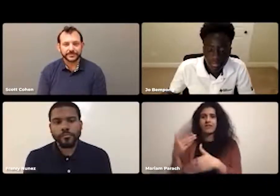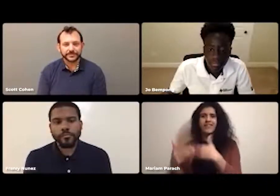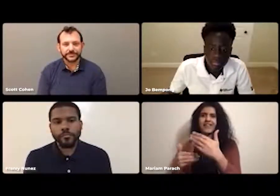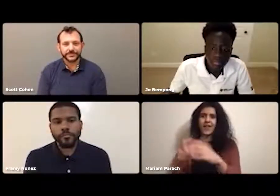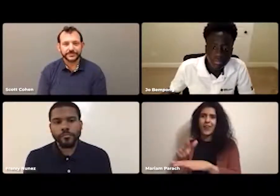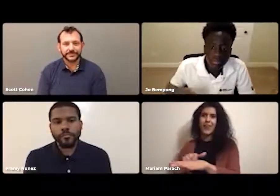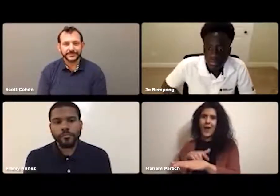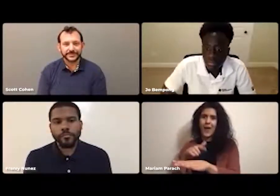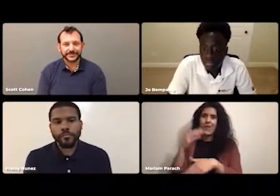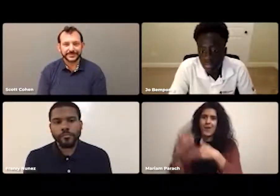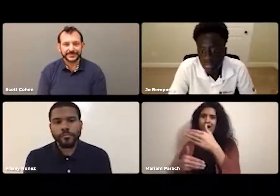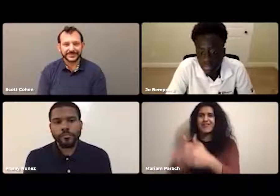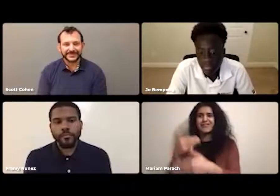I have my doctorate in pharmacy.